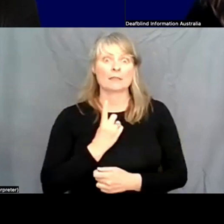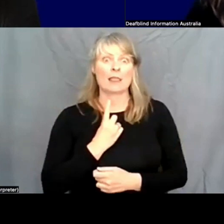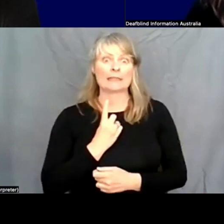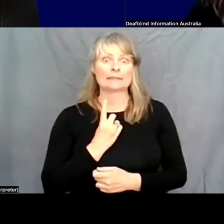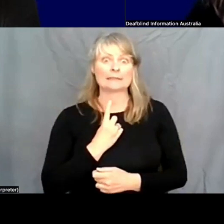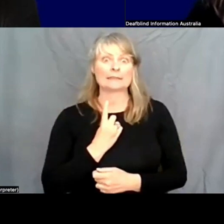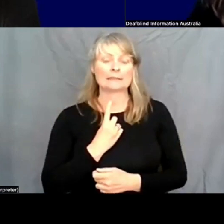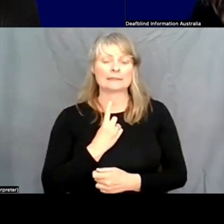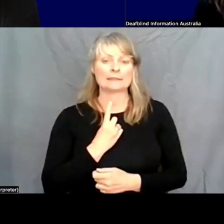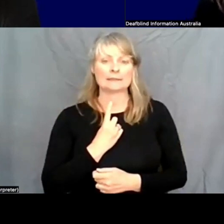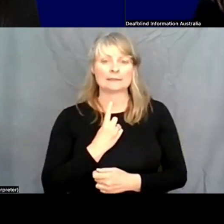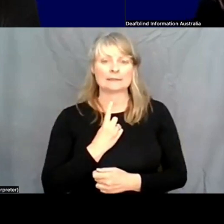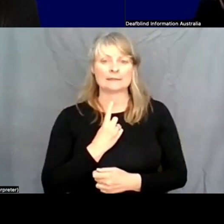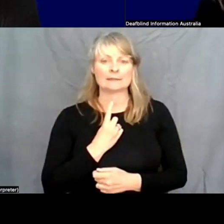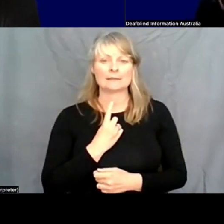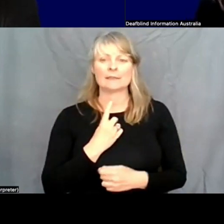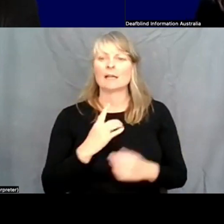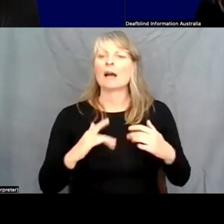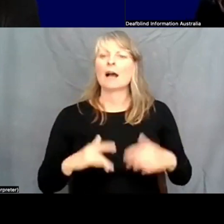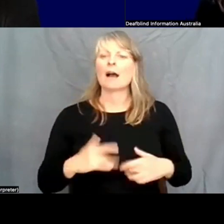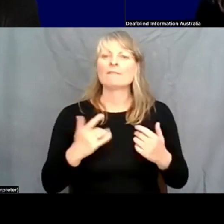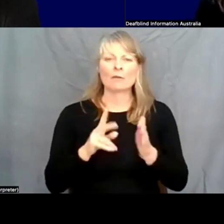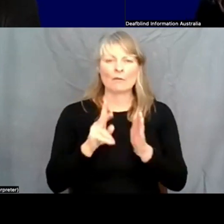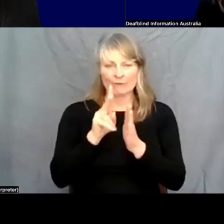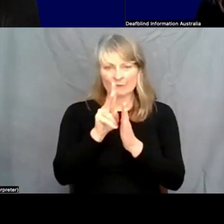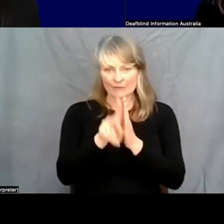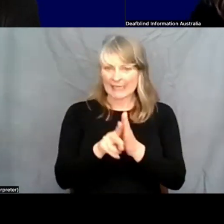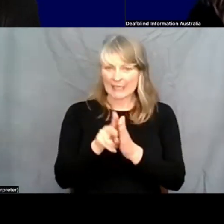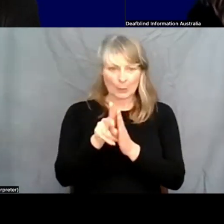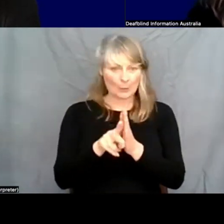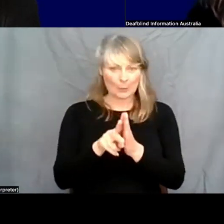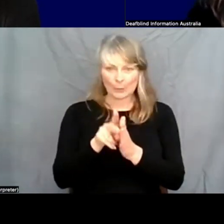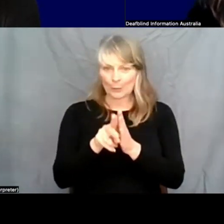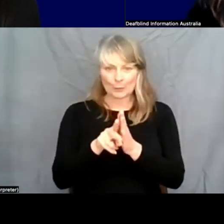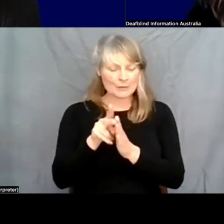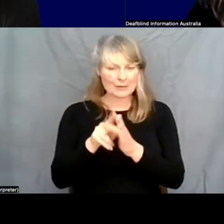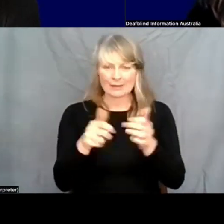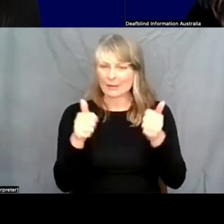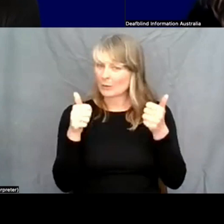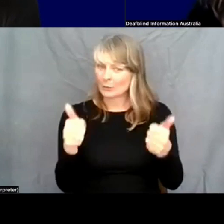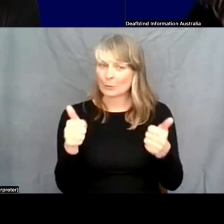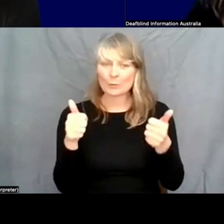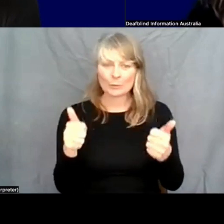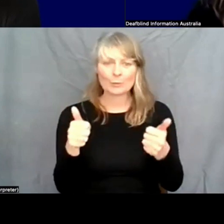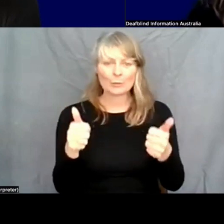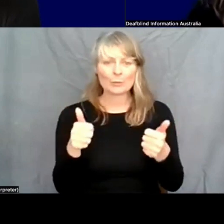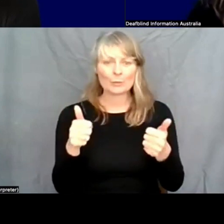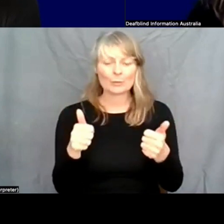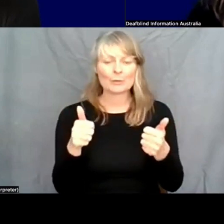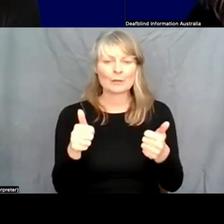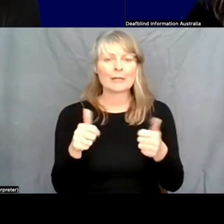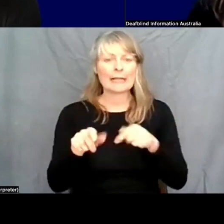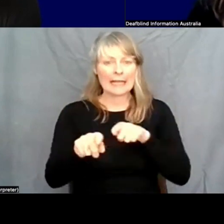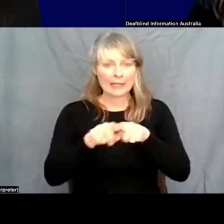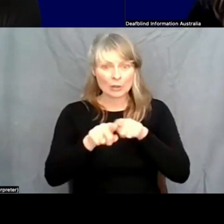to keep videoing. It's so powerful to have these videos and to be able to learn from videos and